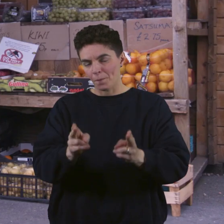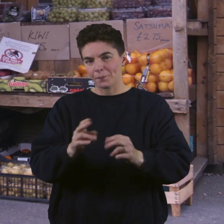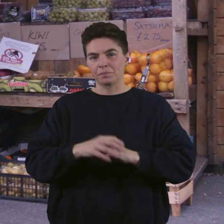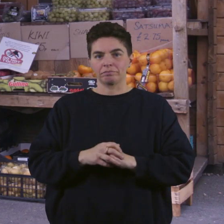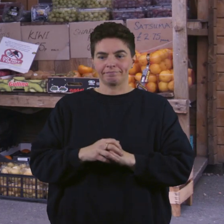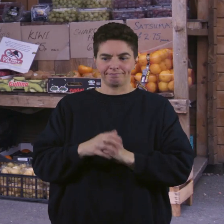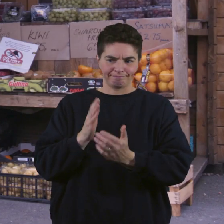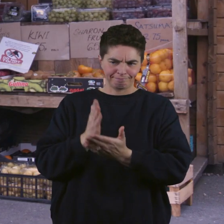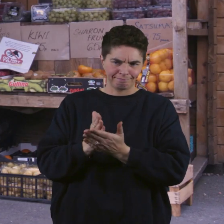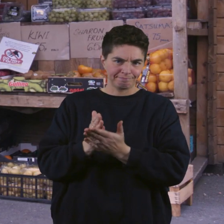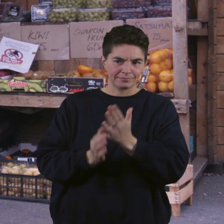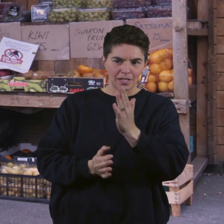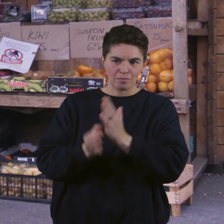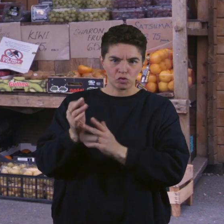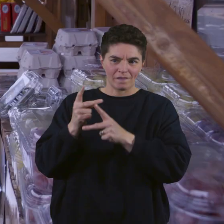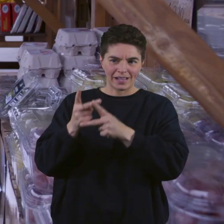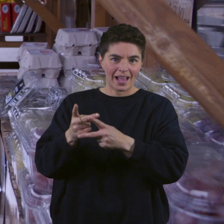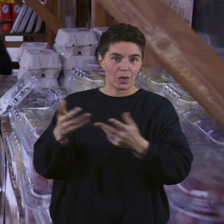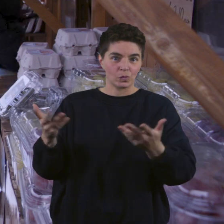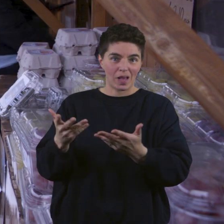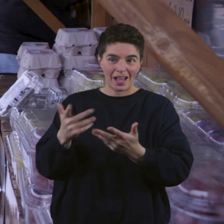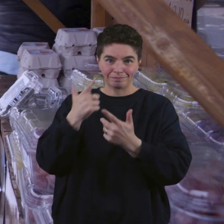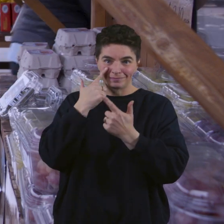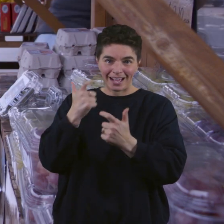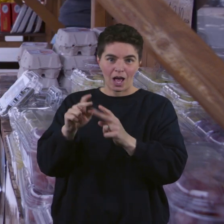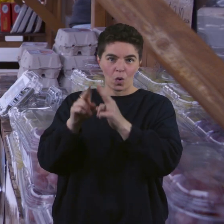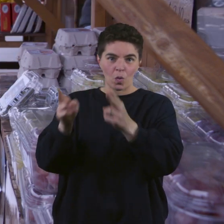It improves the care we have in care homes.